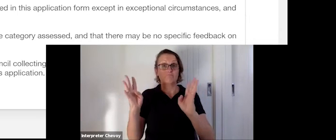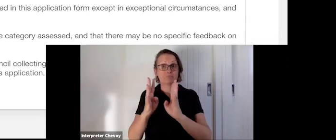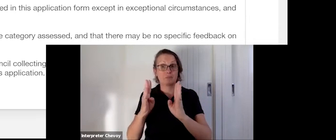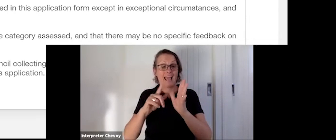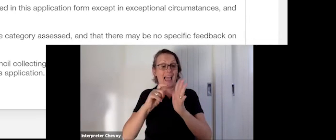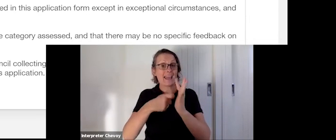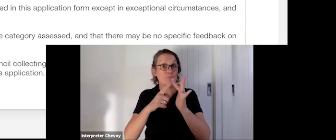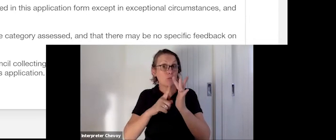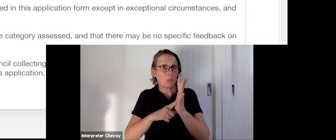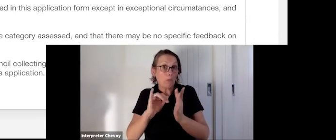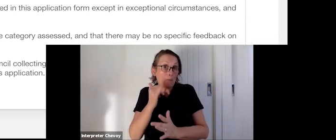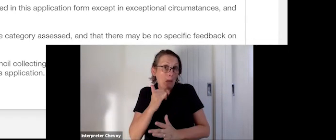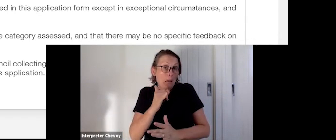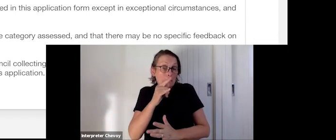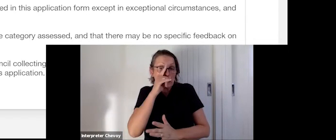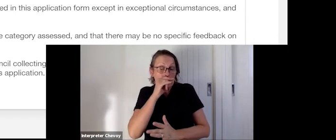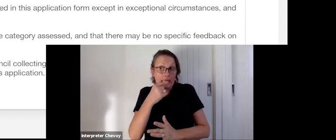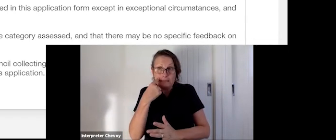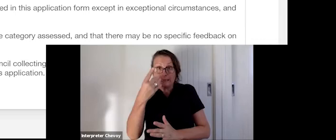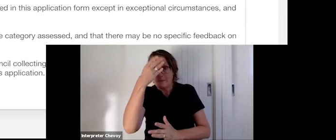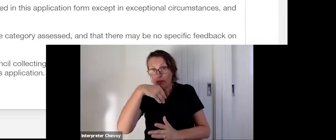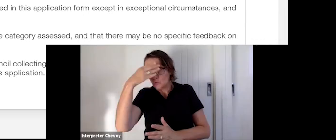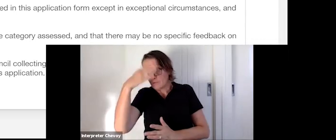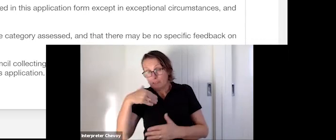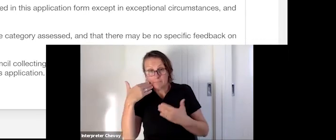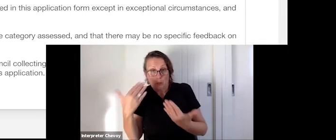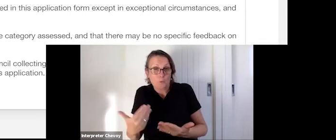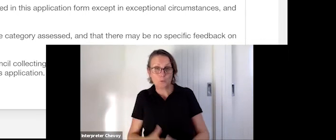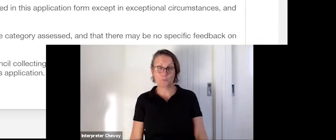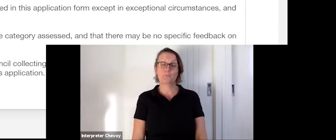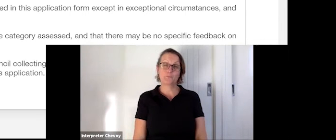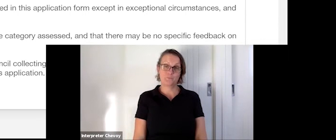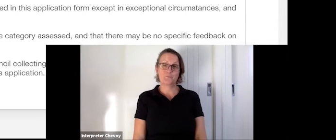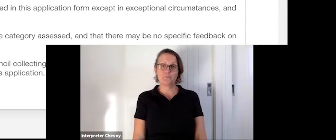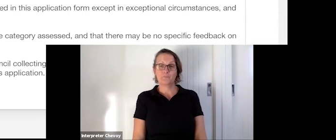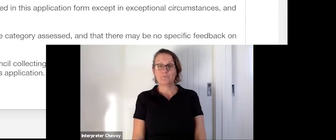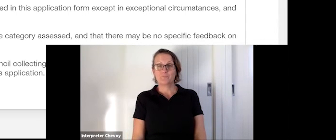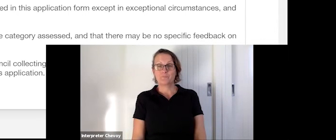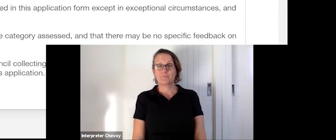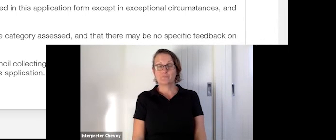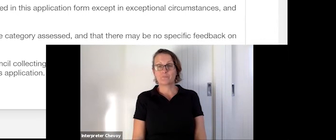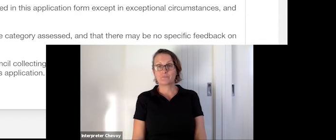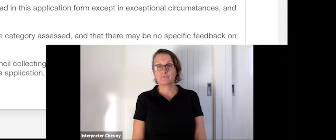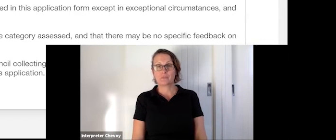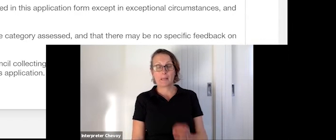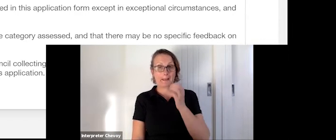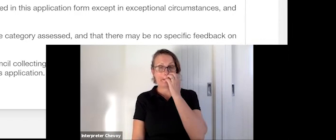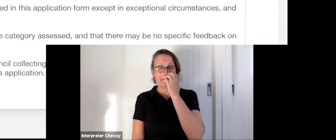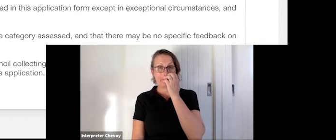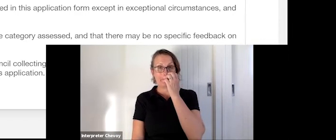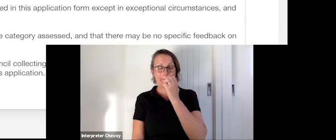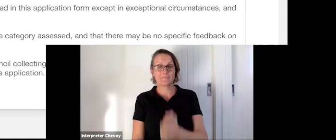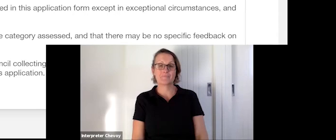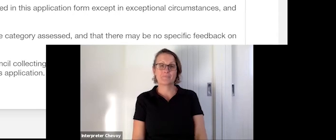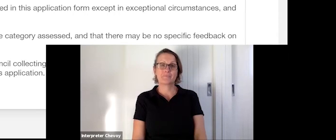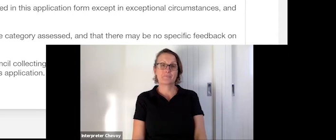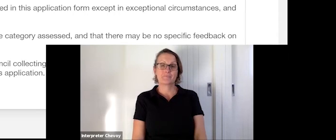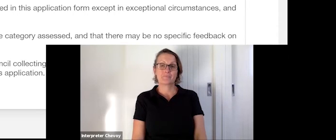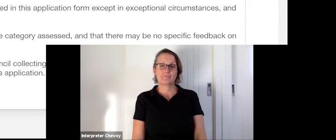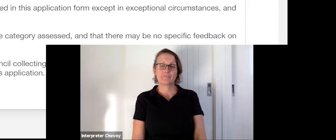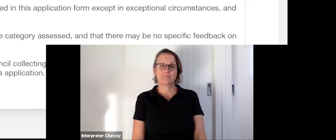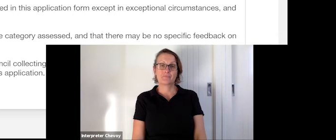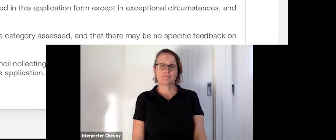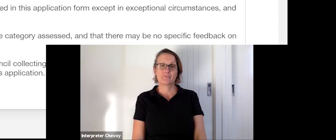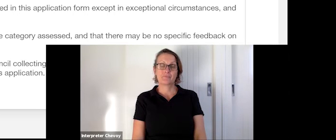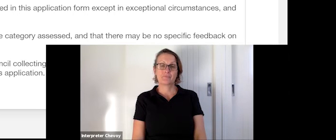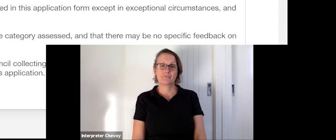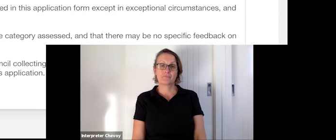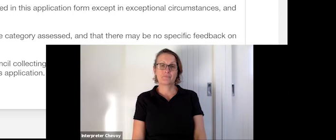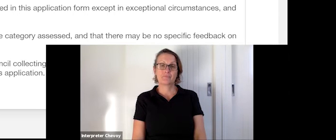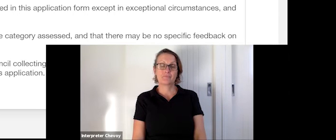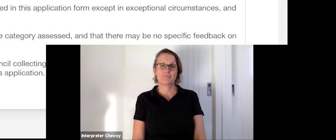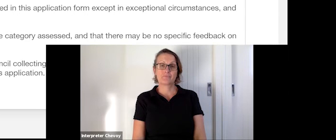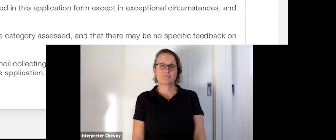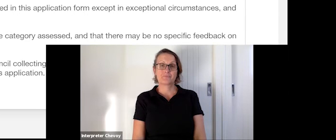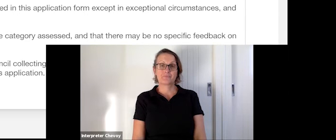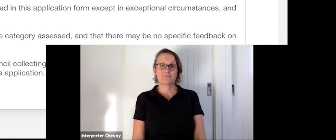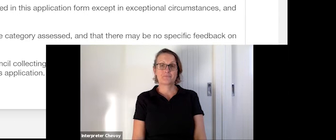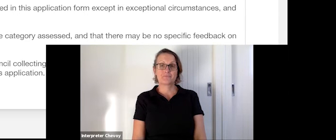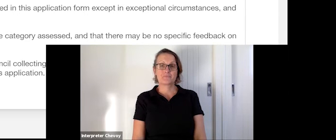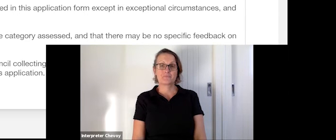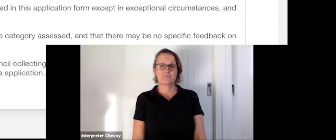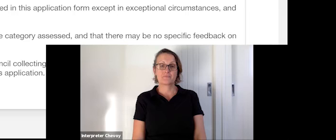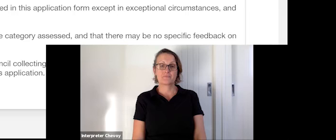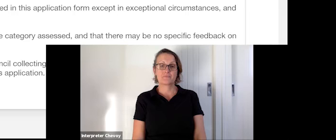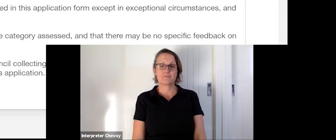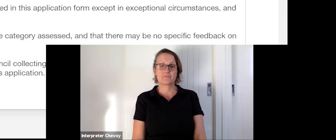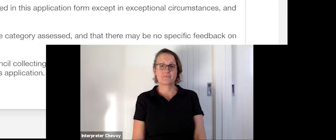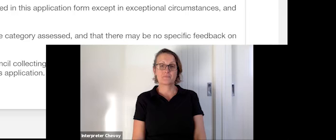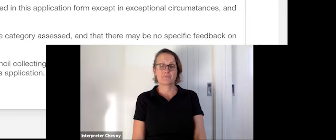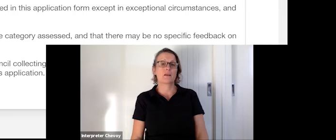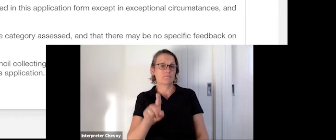be able to see some more of our fabulous peers. Yes, sure, OK. I just wanted to say you can only